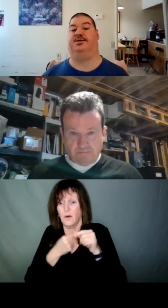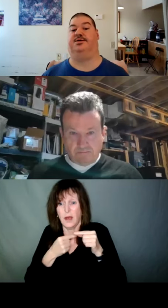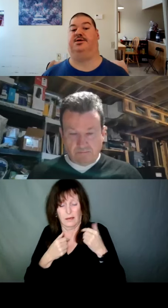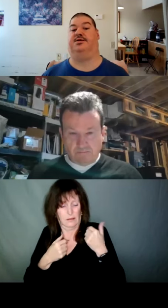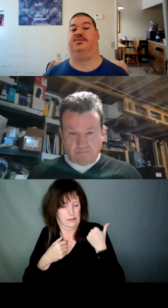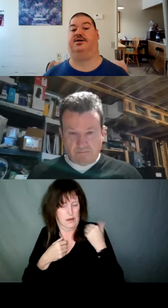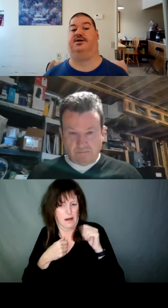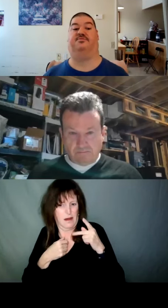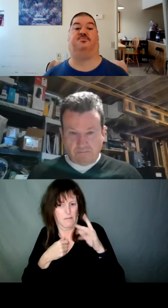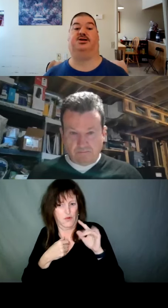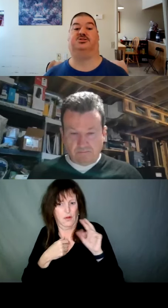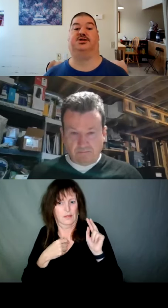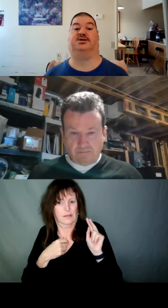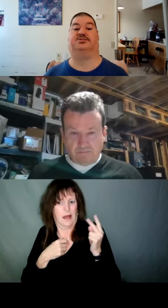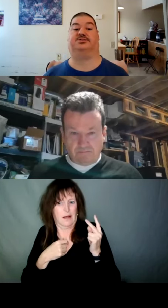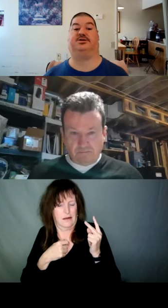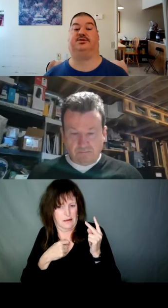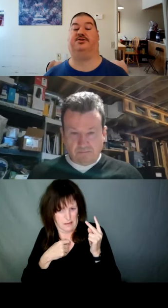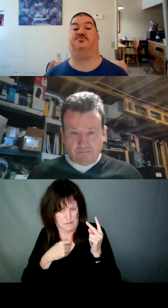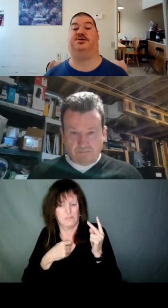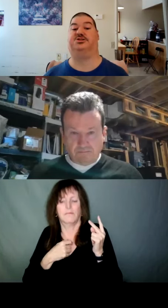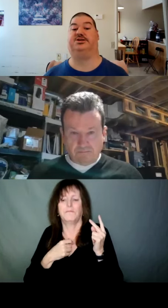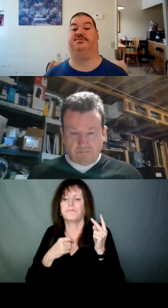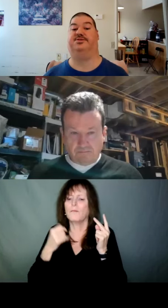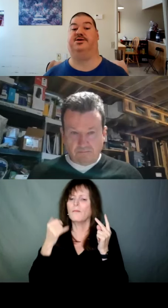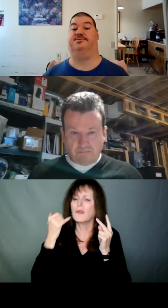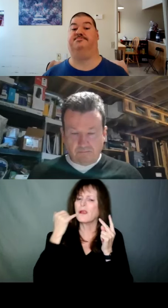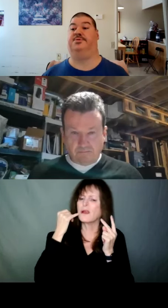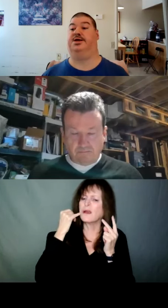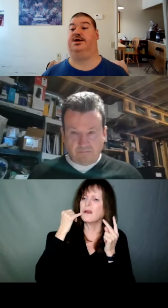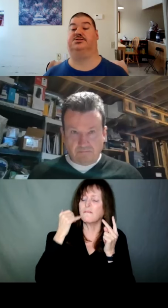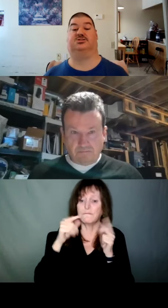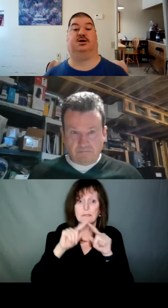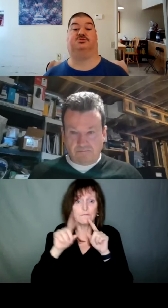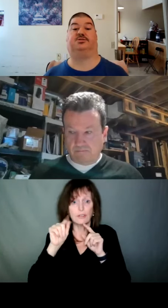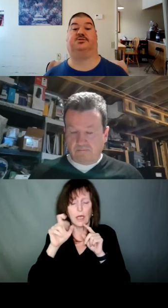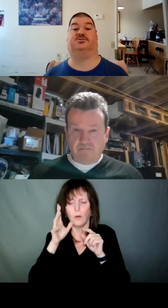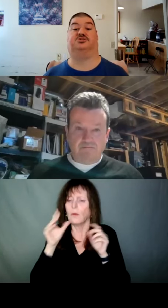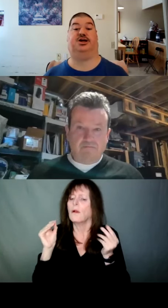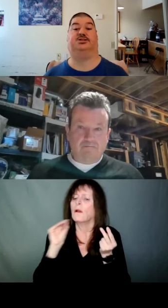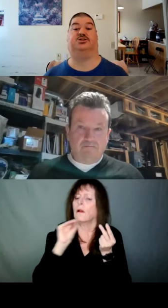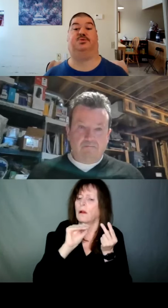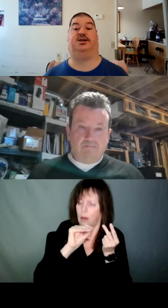as of